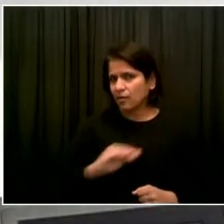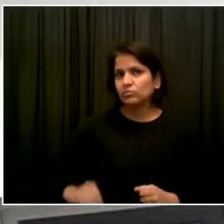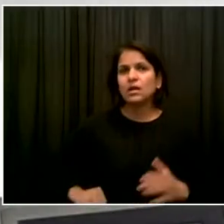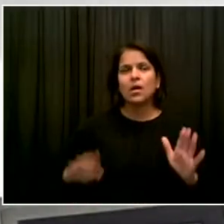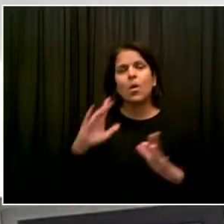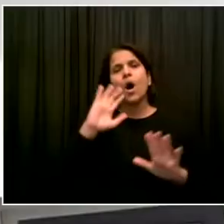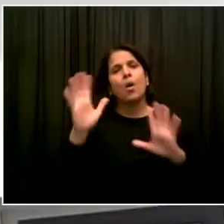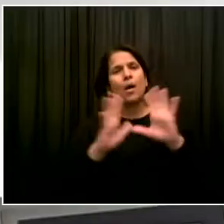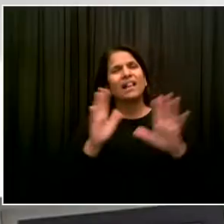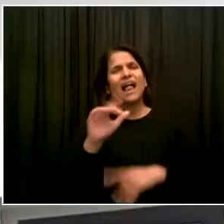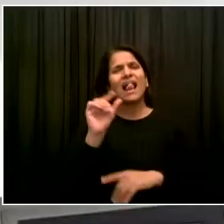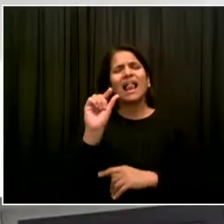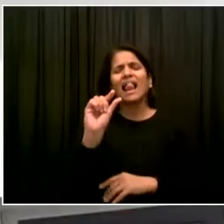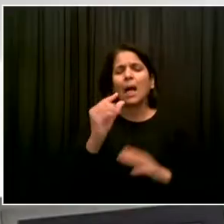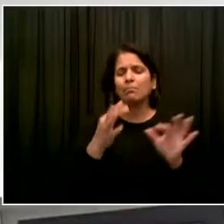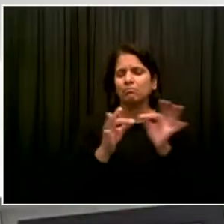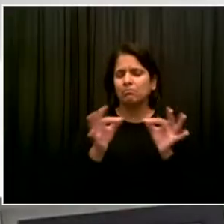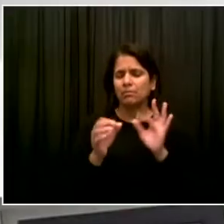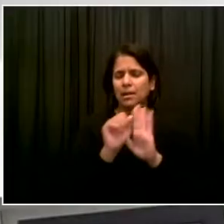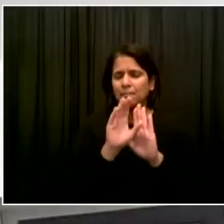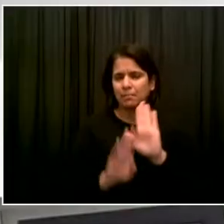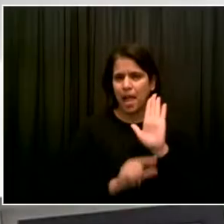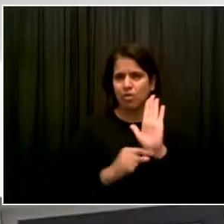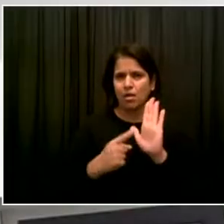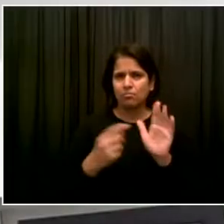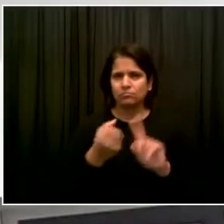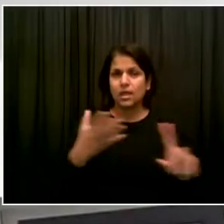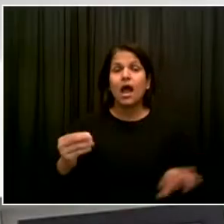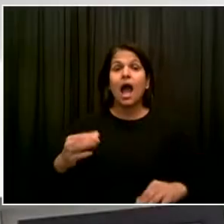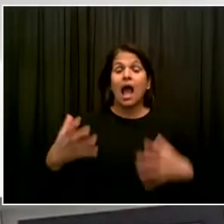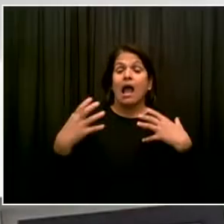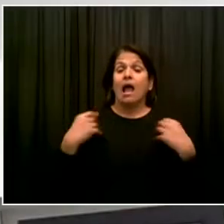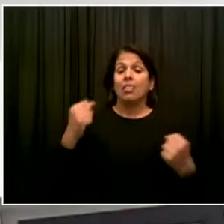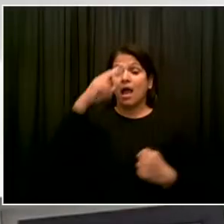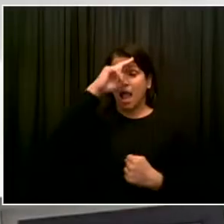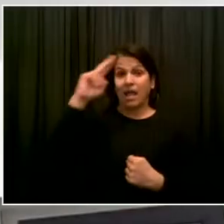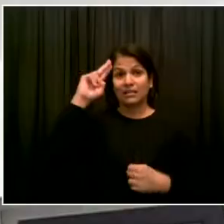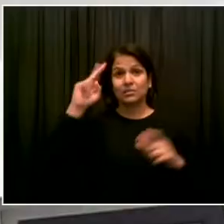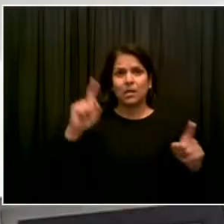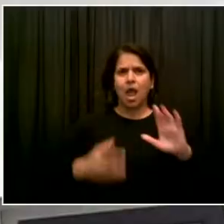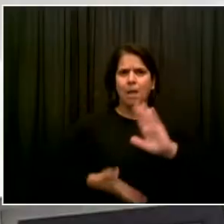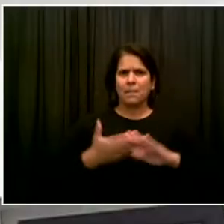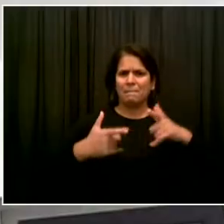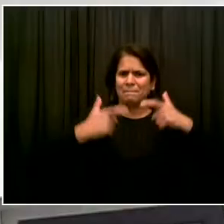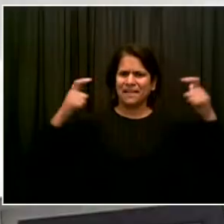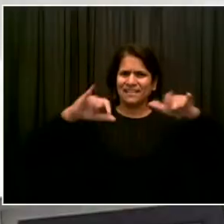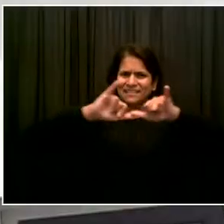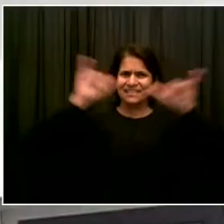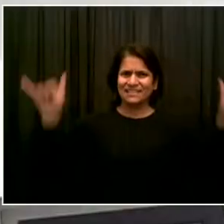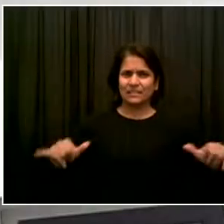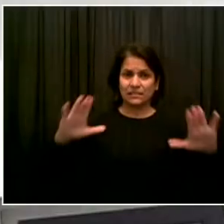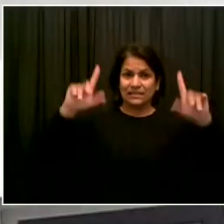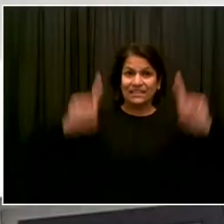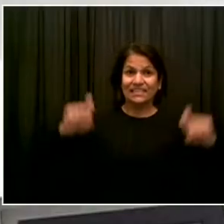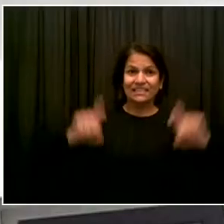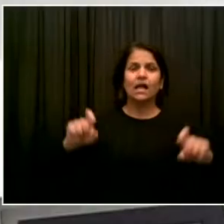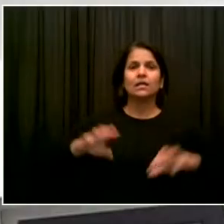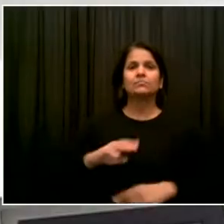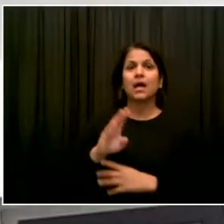THANK YOU, SO MUCH. JUST TO GIVE A